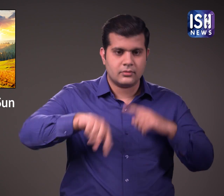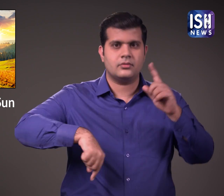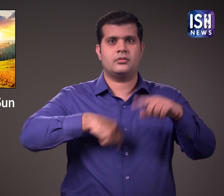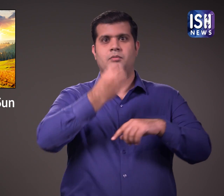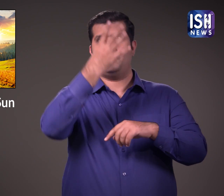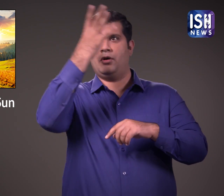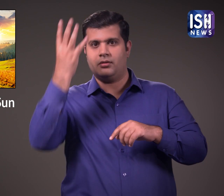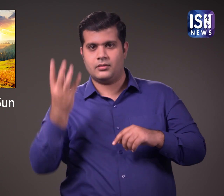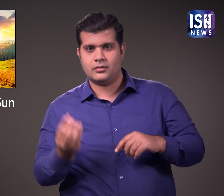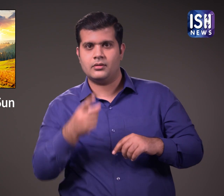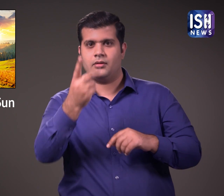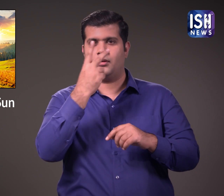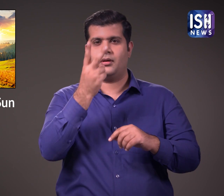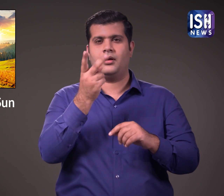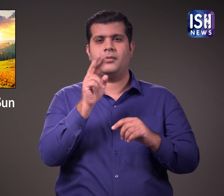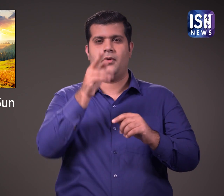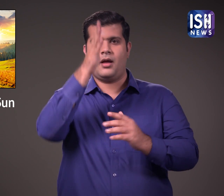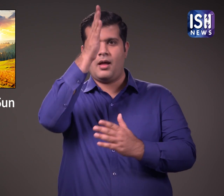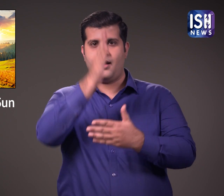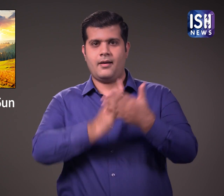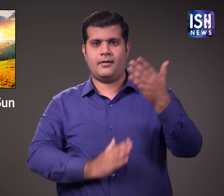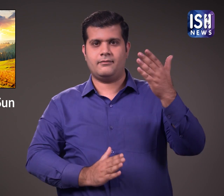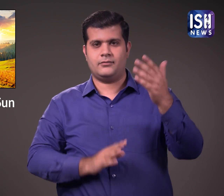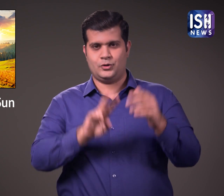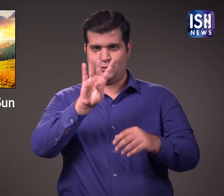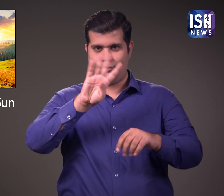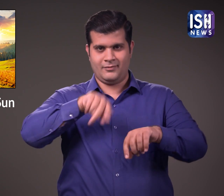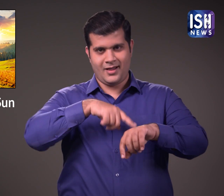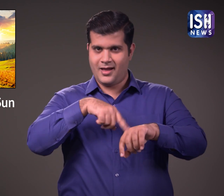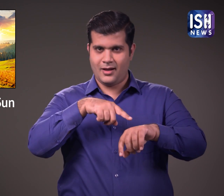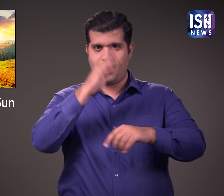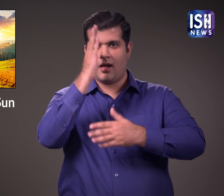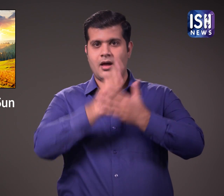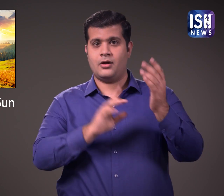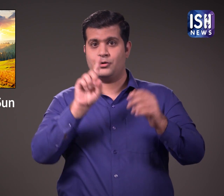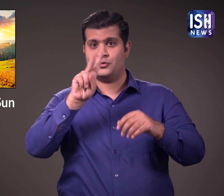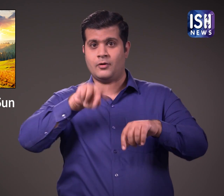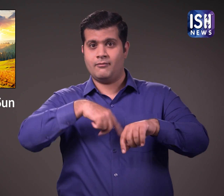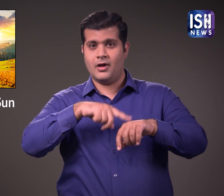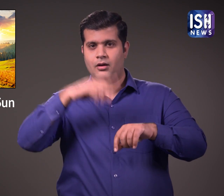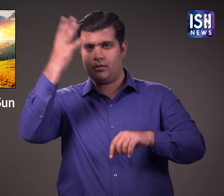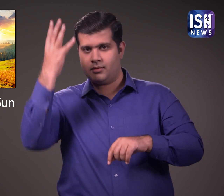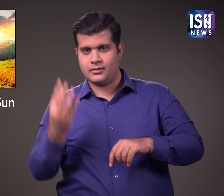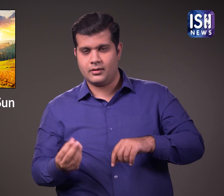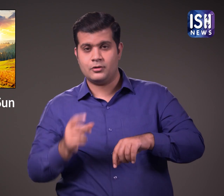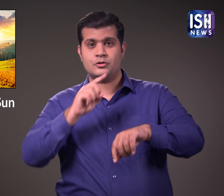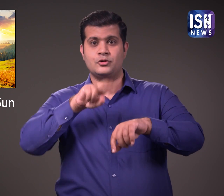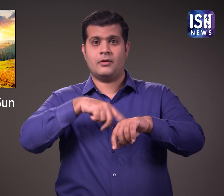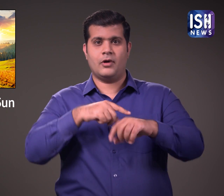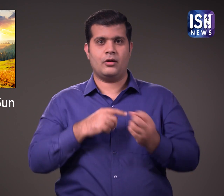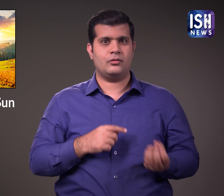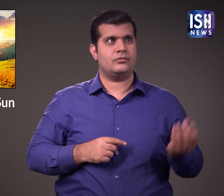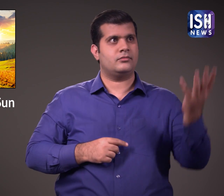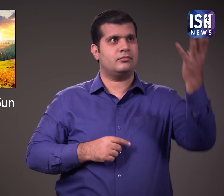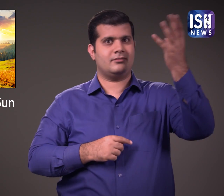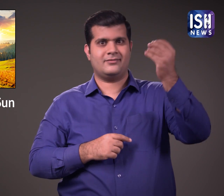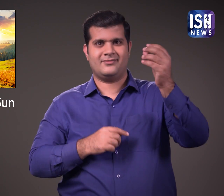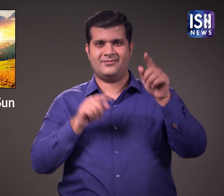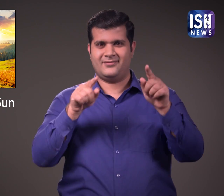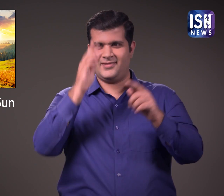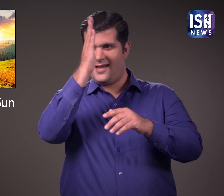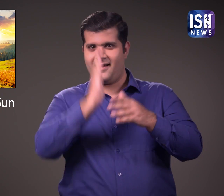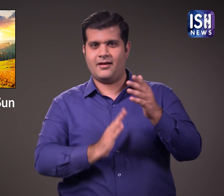We are used to a balanced routine of 12 hrs Day and Night.